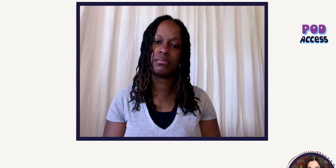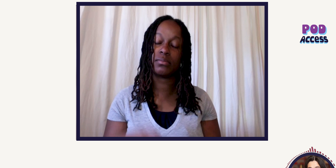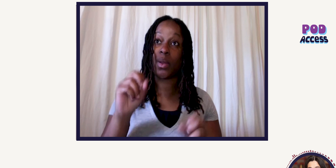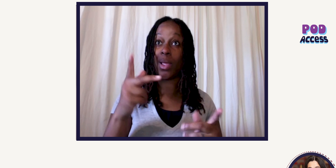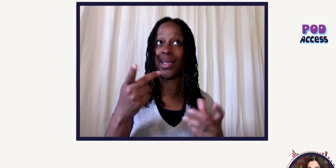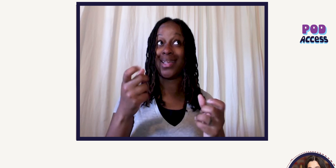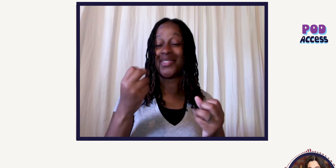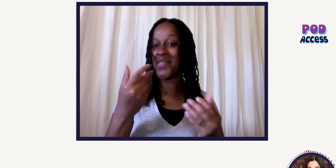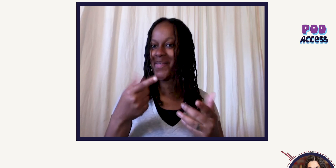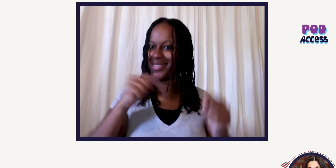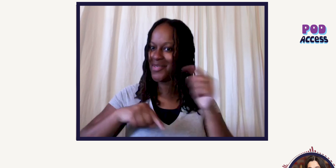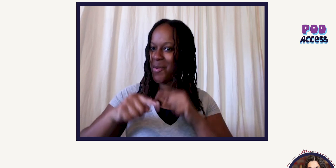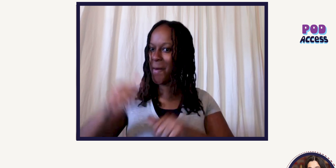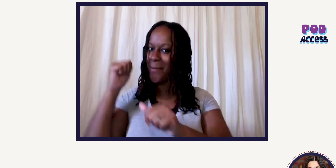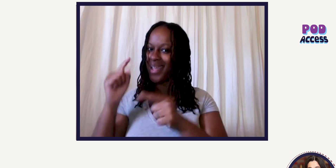Okay, so let's go back to our lighthouse!